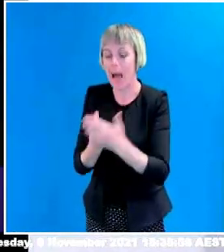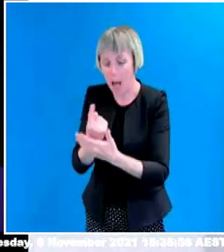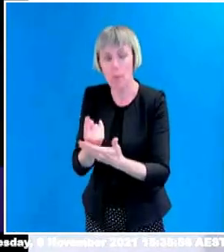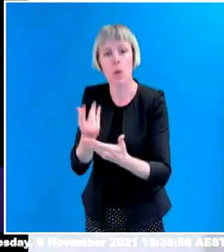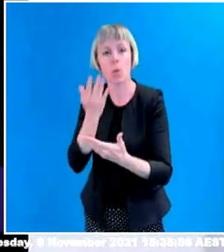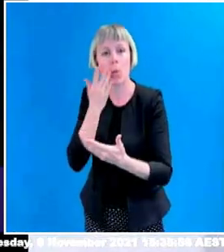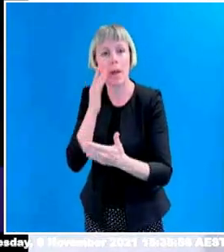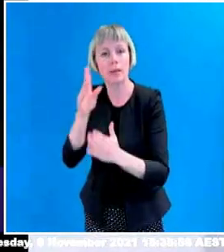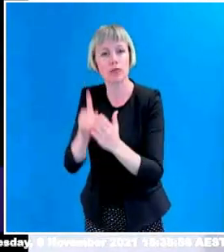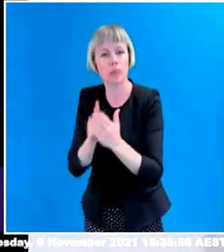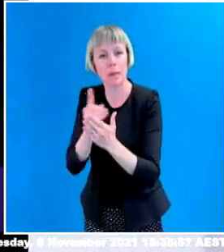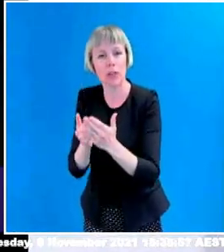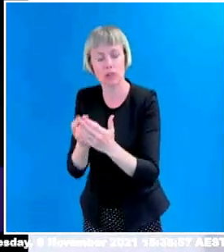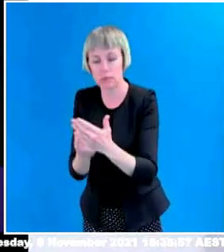They are definitional.